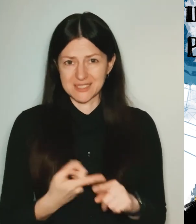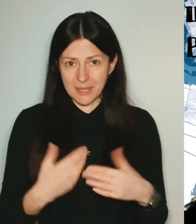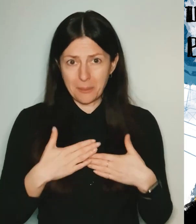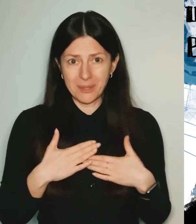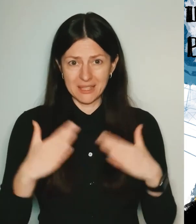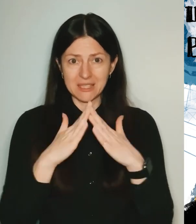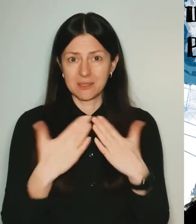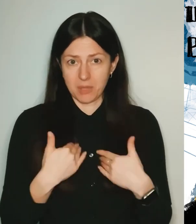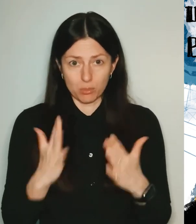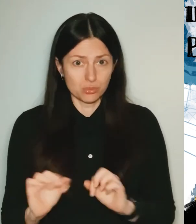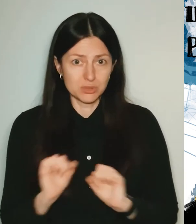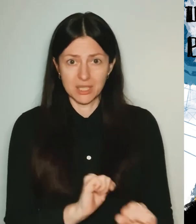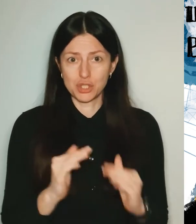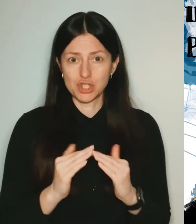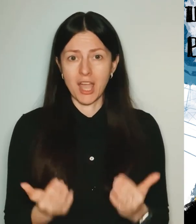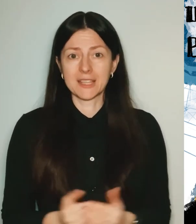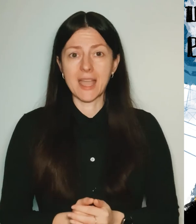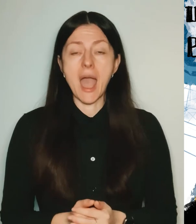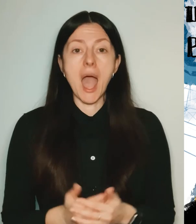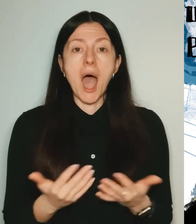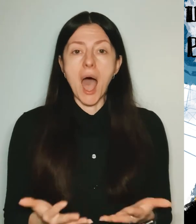I mean… this is my home, I will defend it.